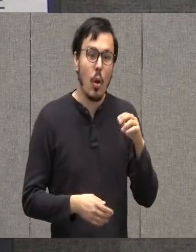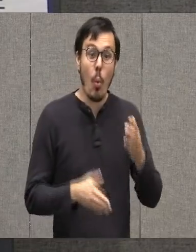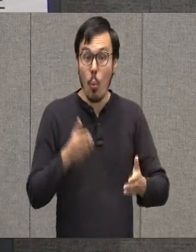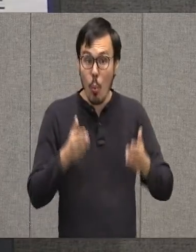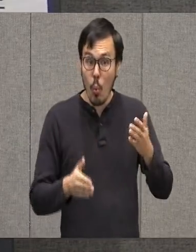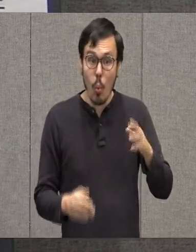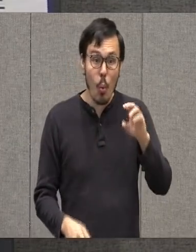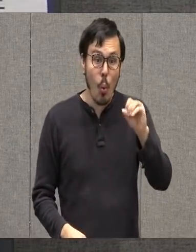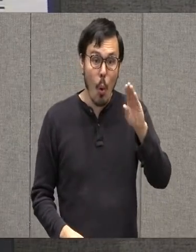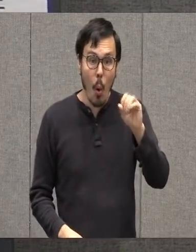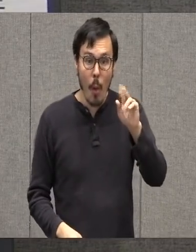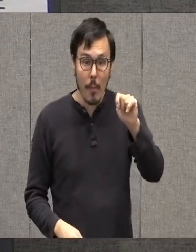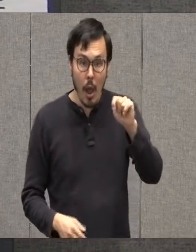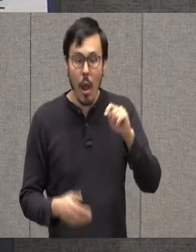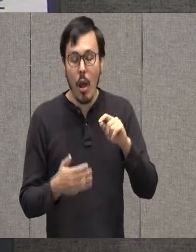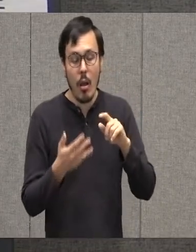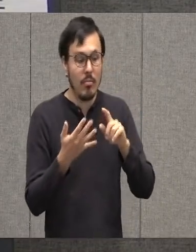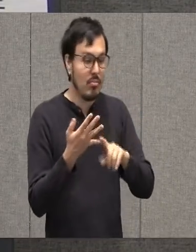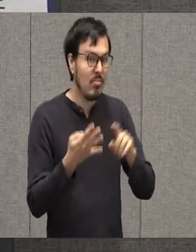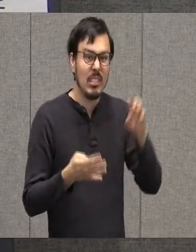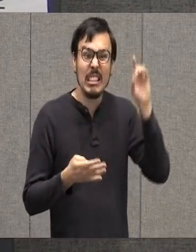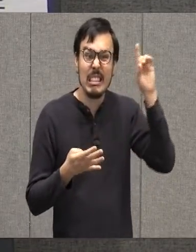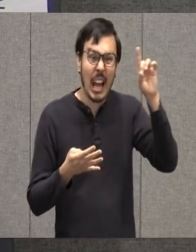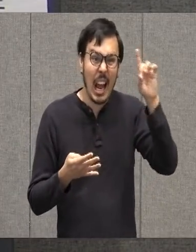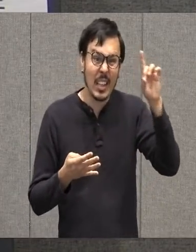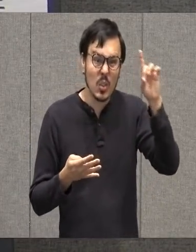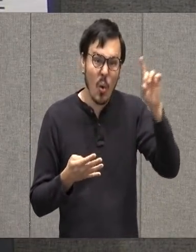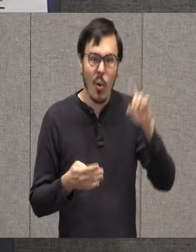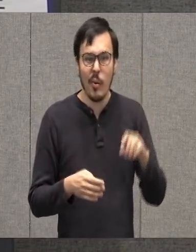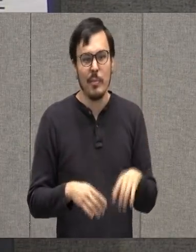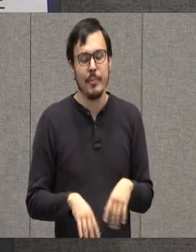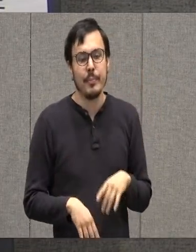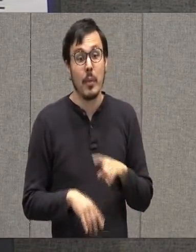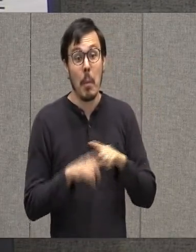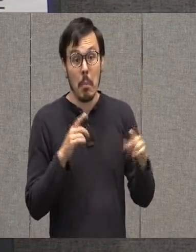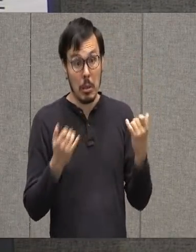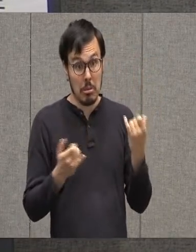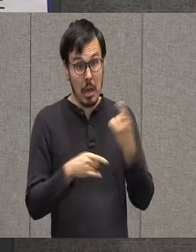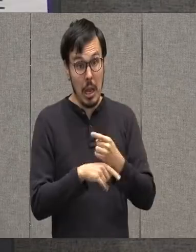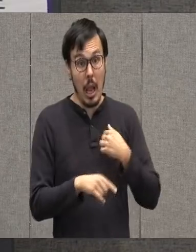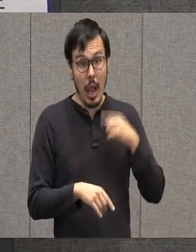Today I think I'm gonna stick with a star. Do you know how to draw a star?